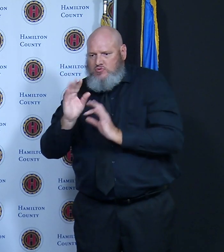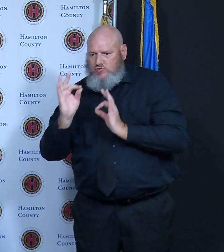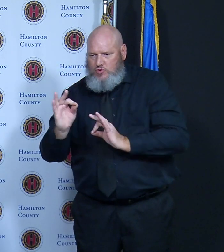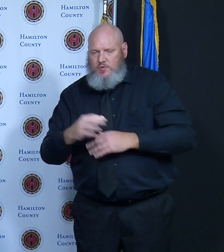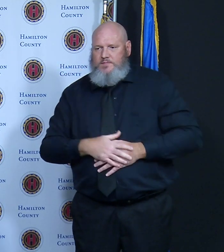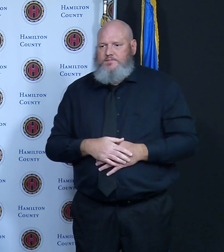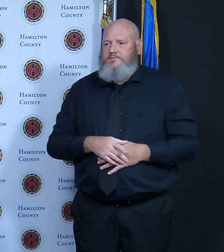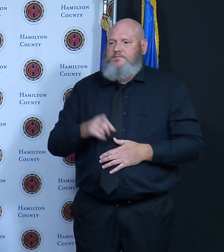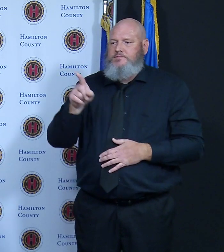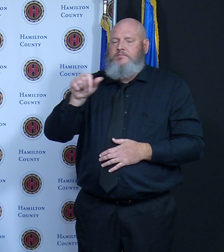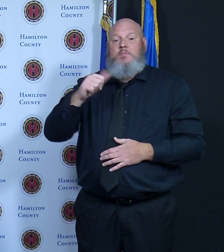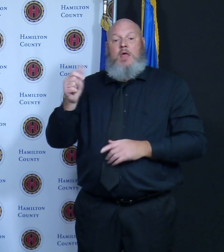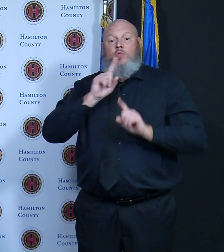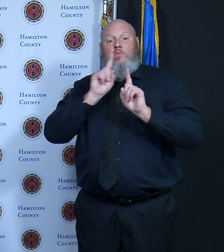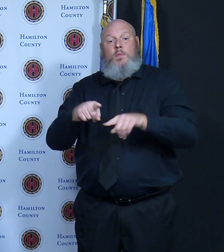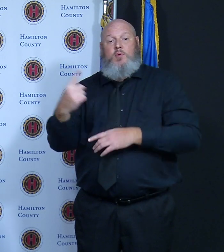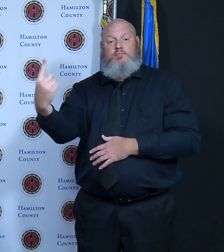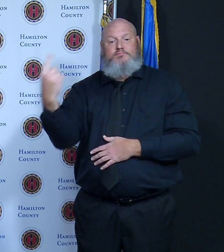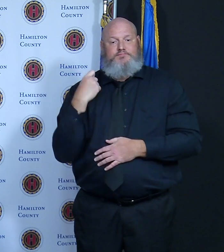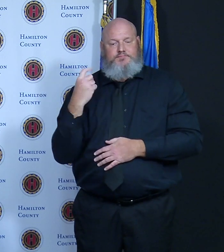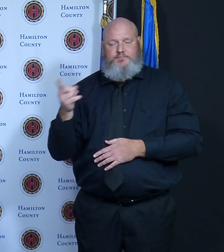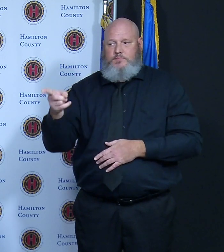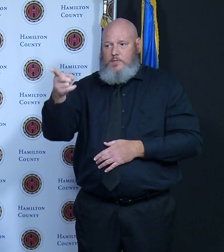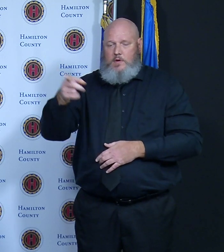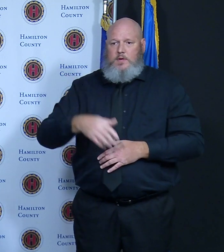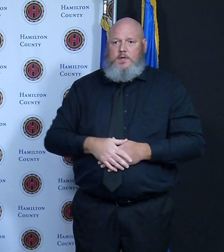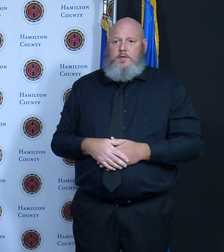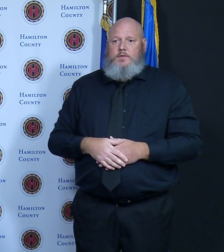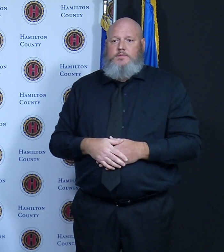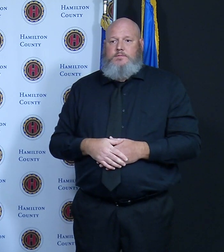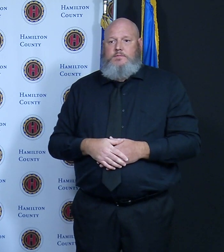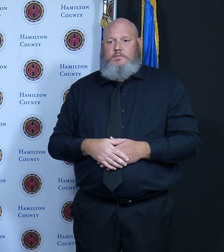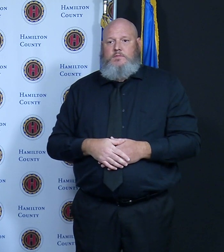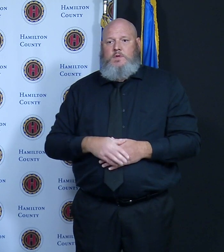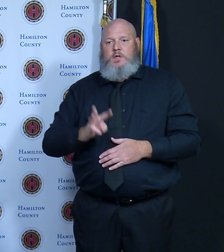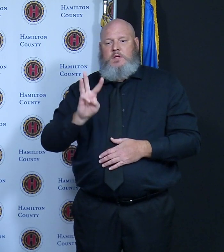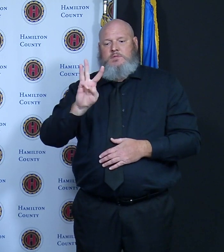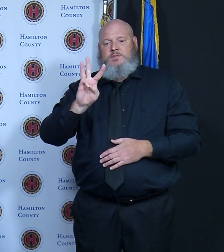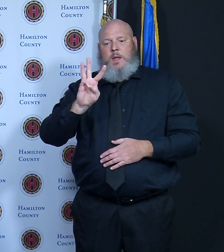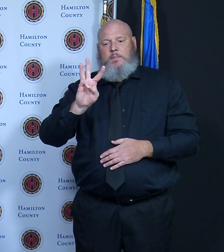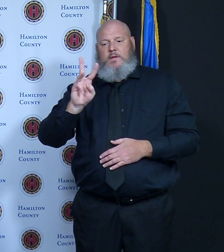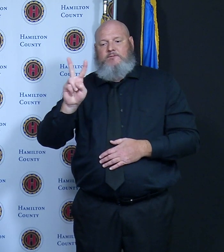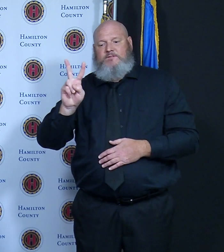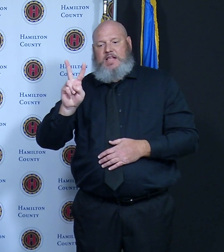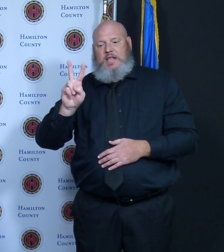people are showing social media posts making protective masks are those safe